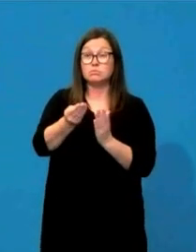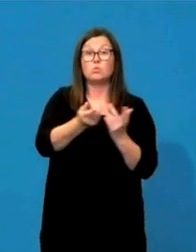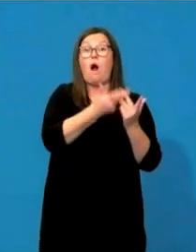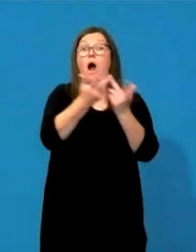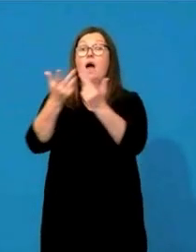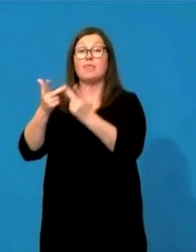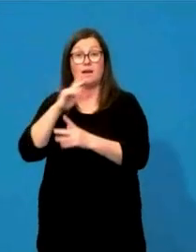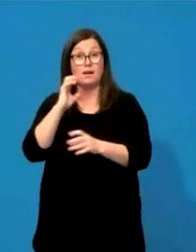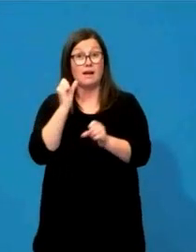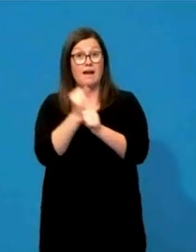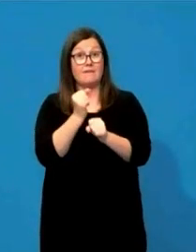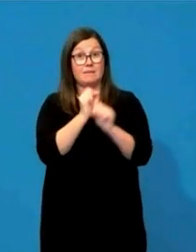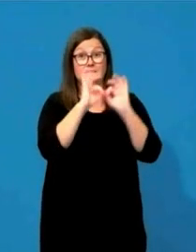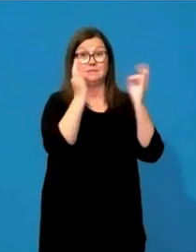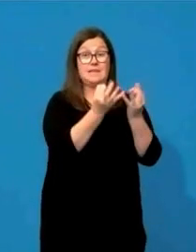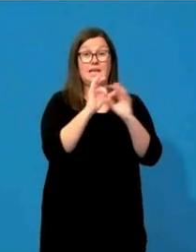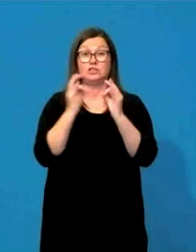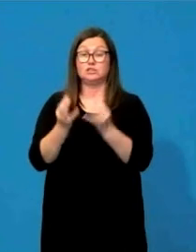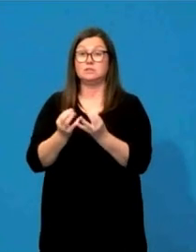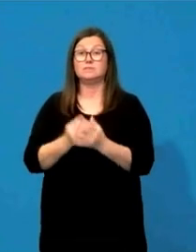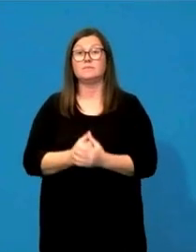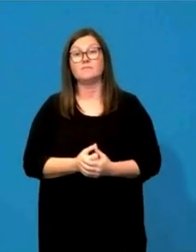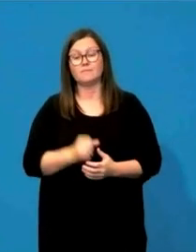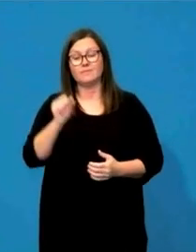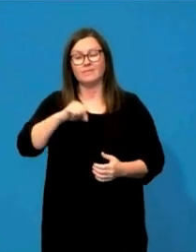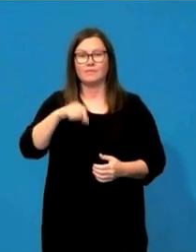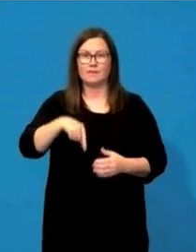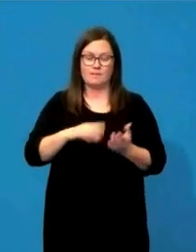So Marnin being such an impressive organisation, one of the things that